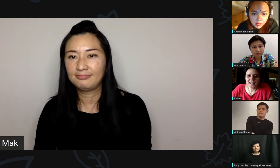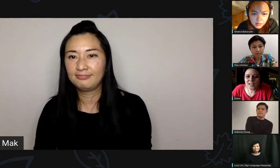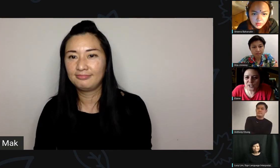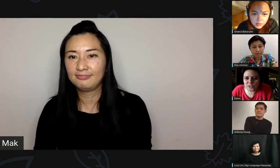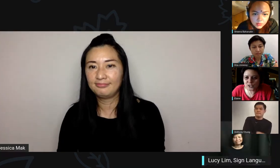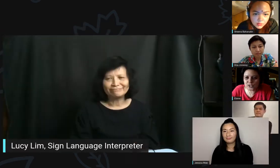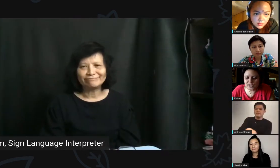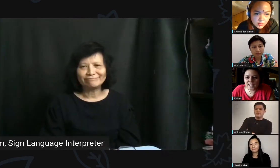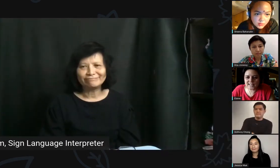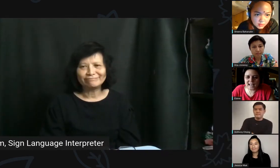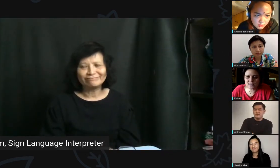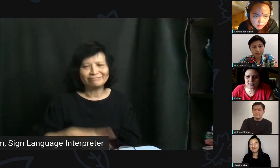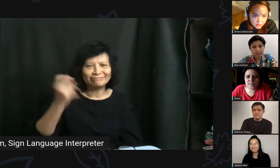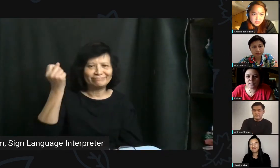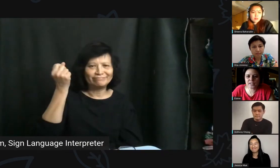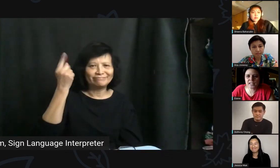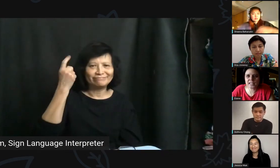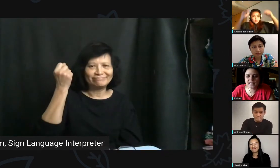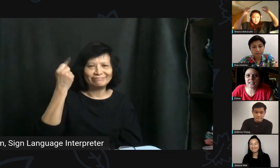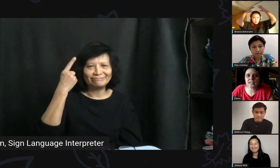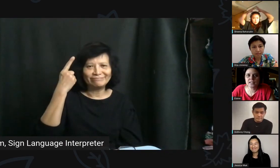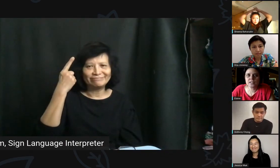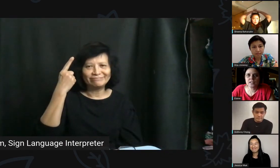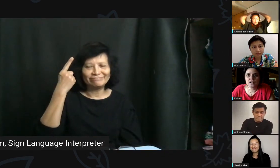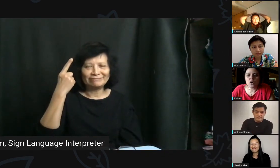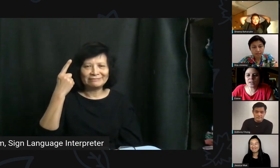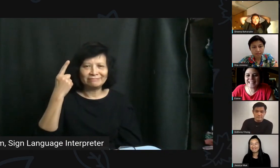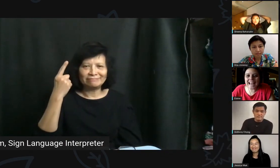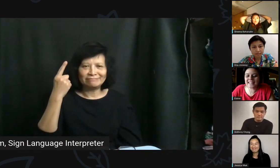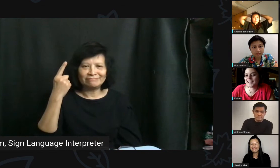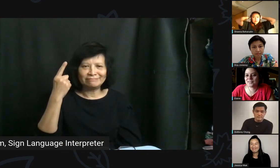Understood, it sounds very organic.